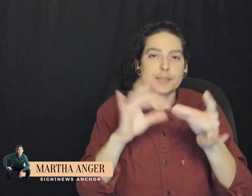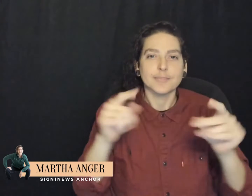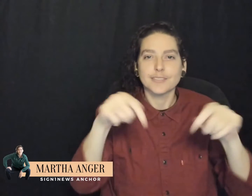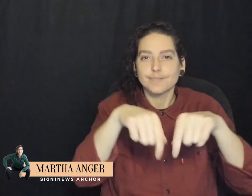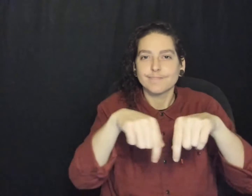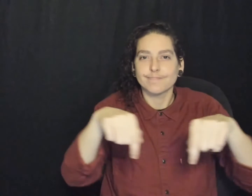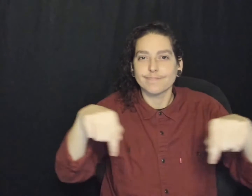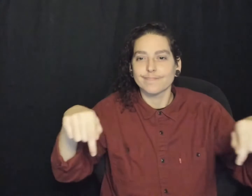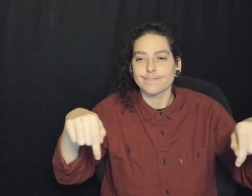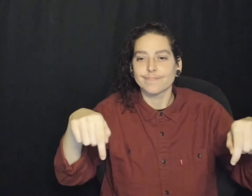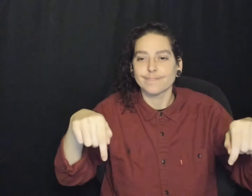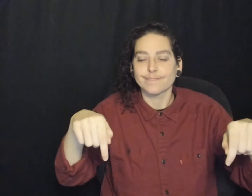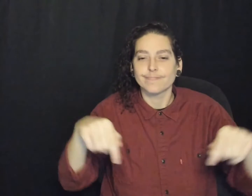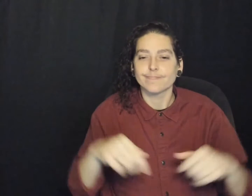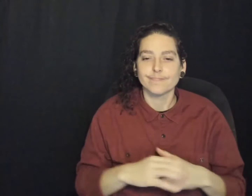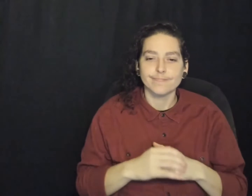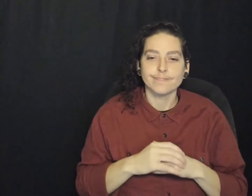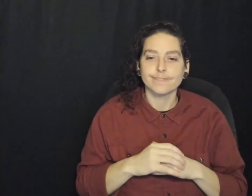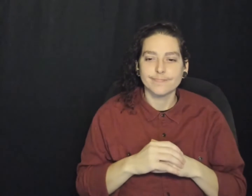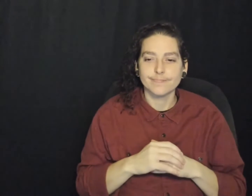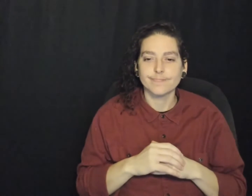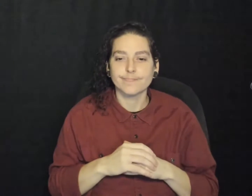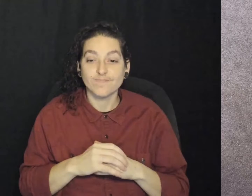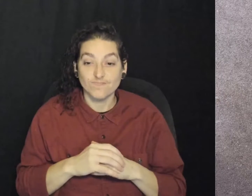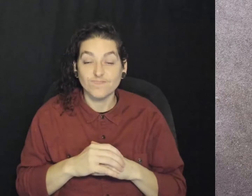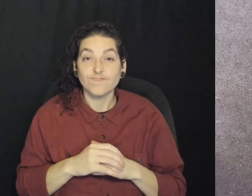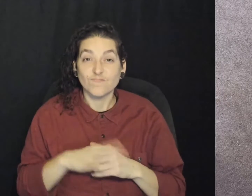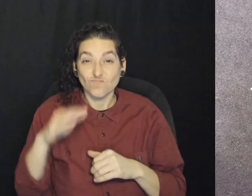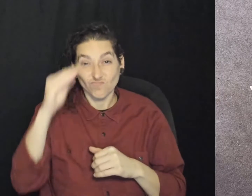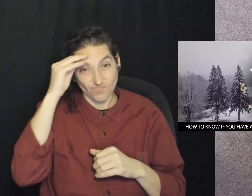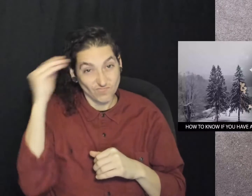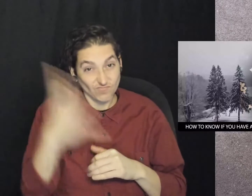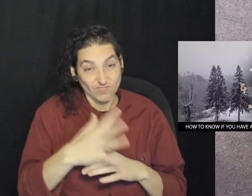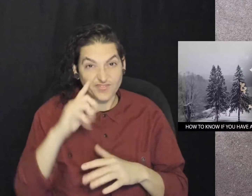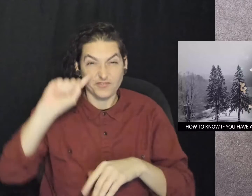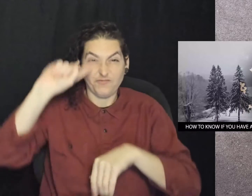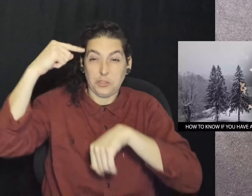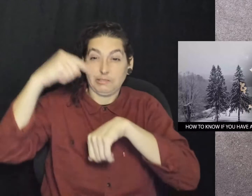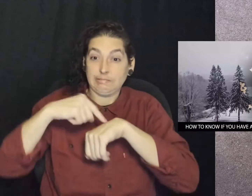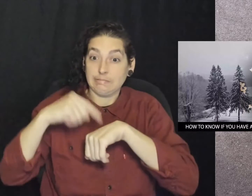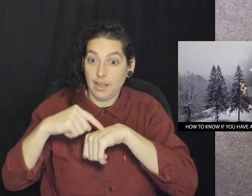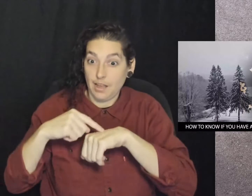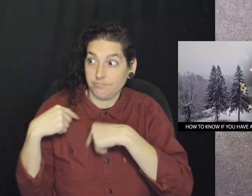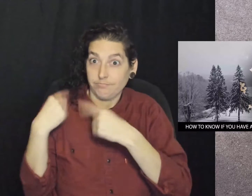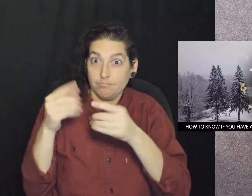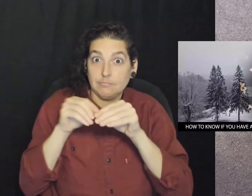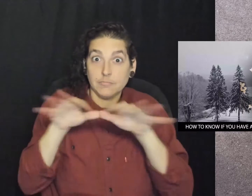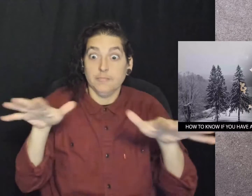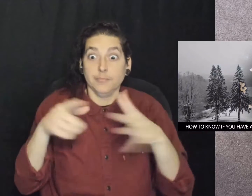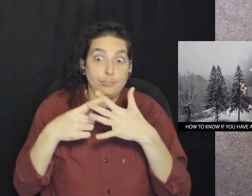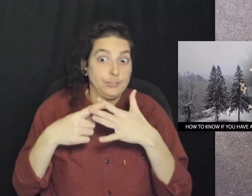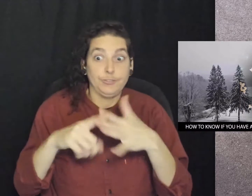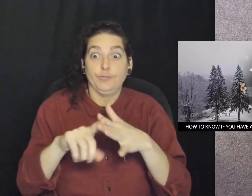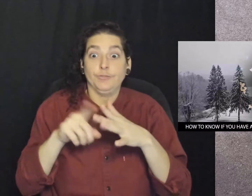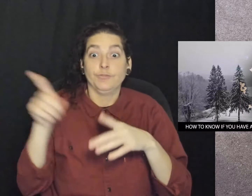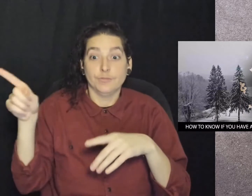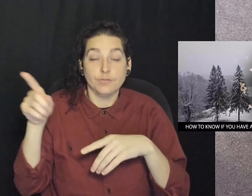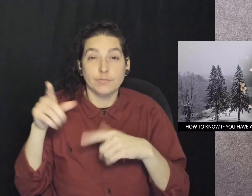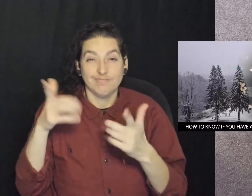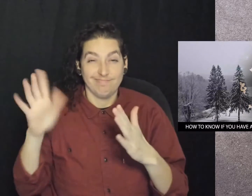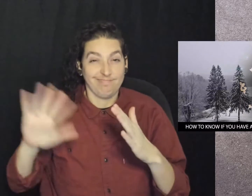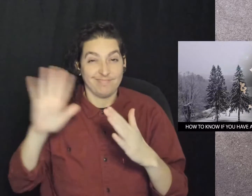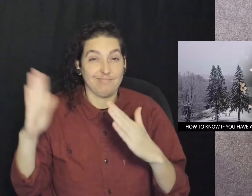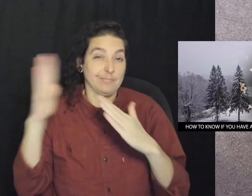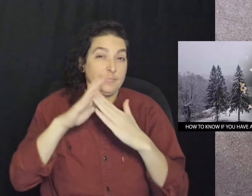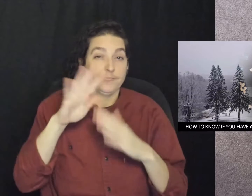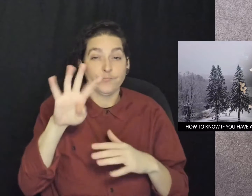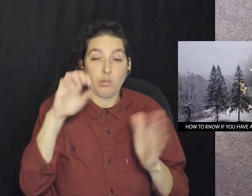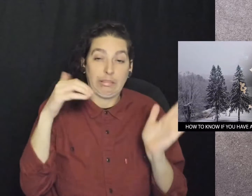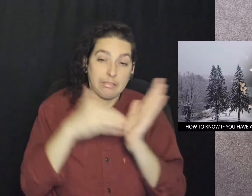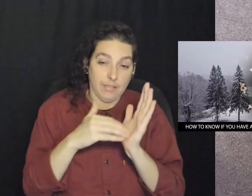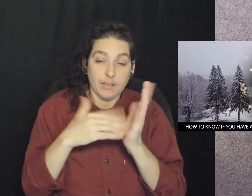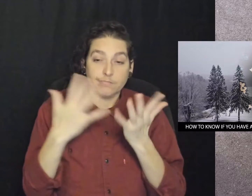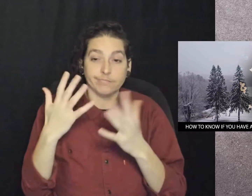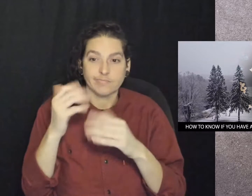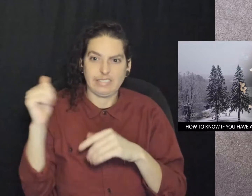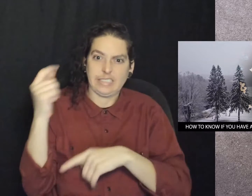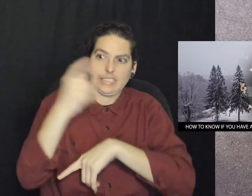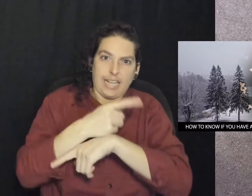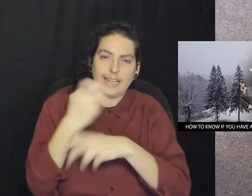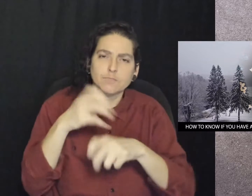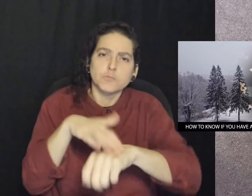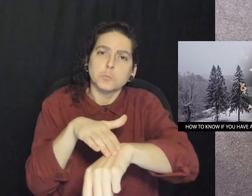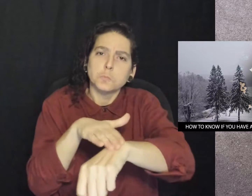we may add it at the bottom of the screen for the first time in the pandemic Covid 19 cases